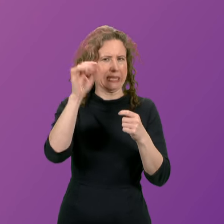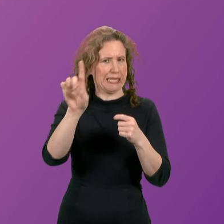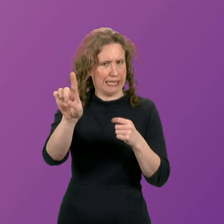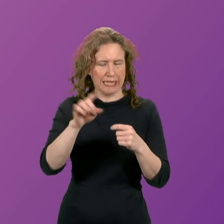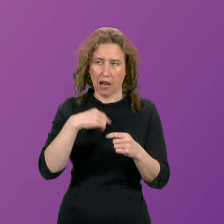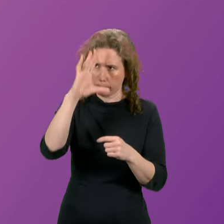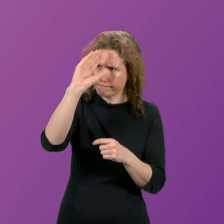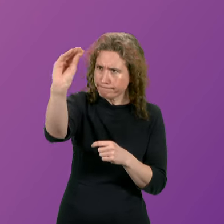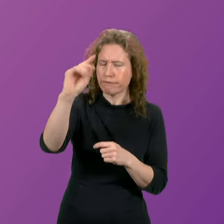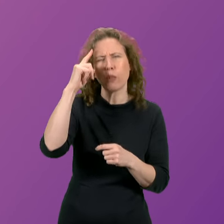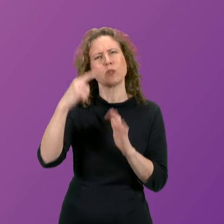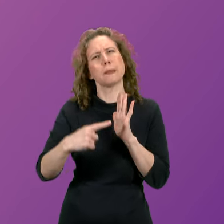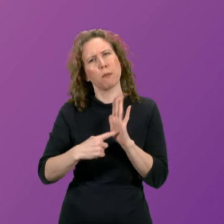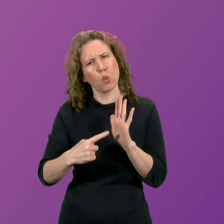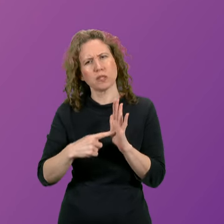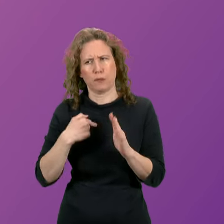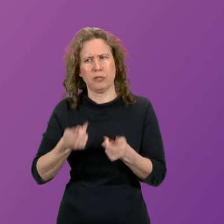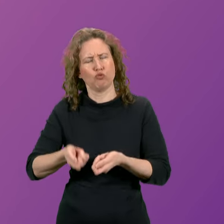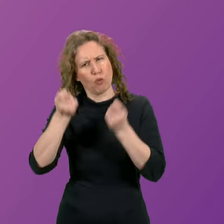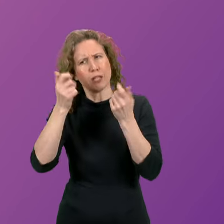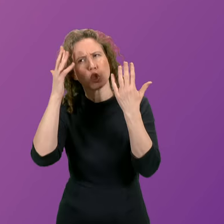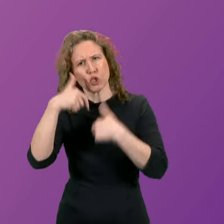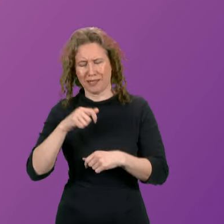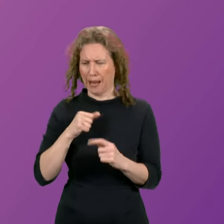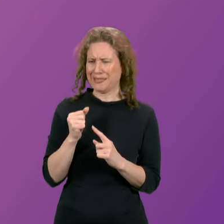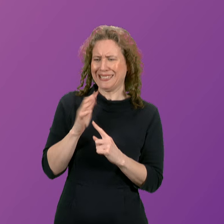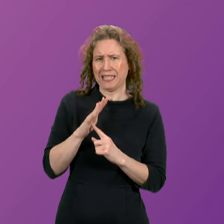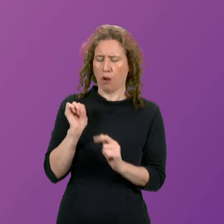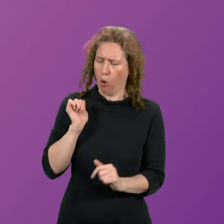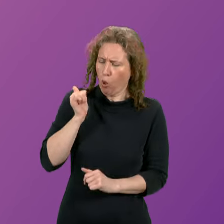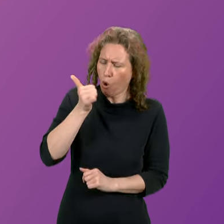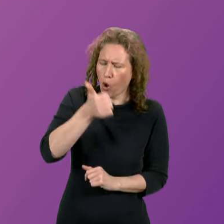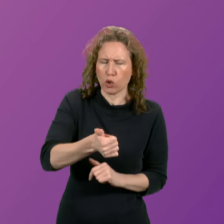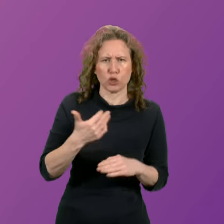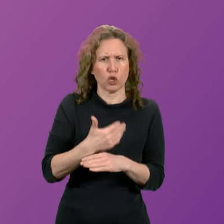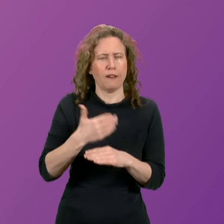which I thought was important for me to do as a senior, long-serving member of Parliament,